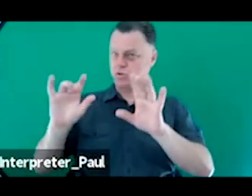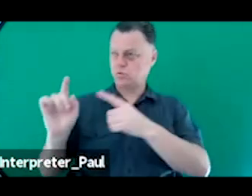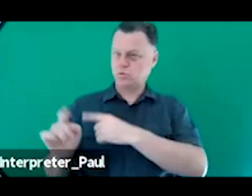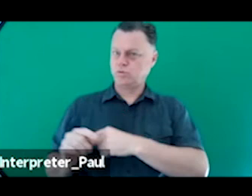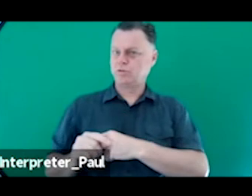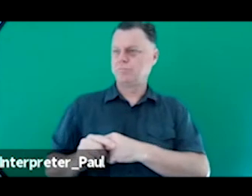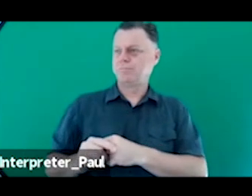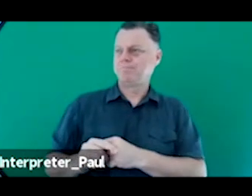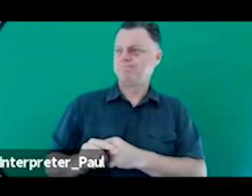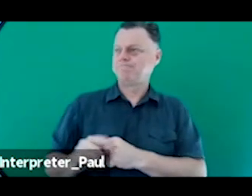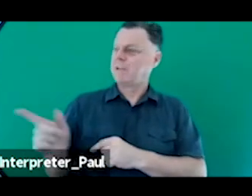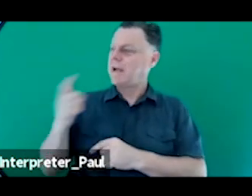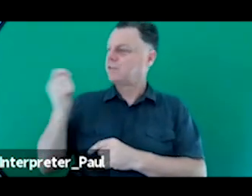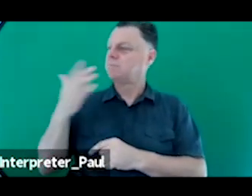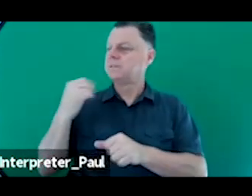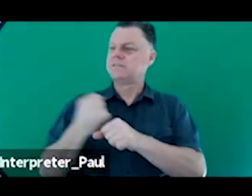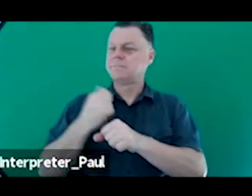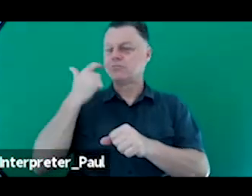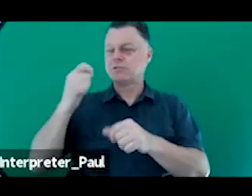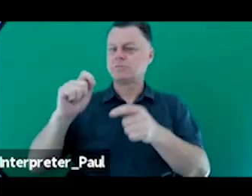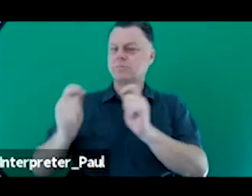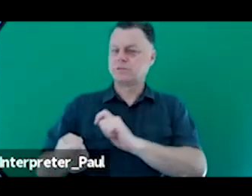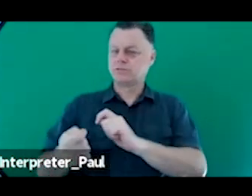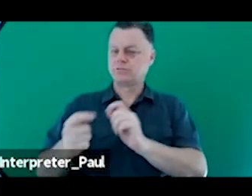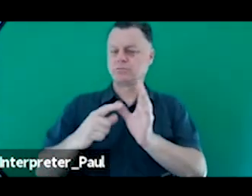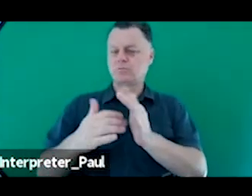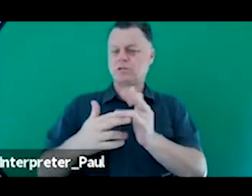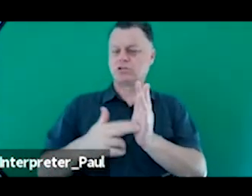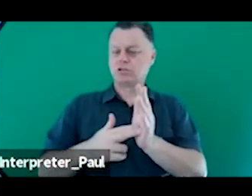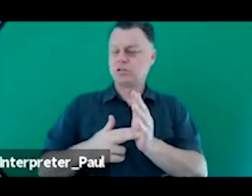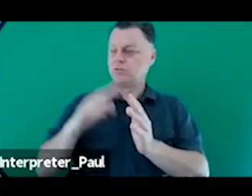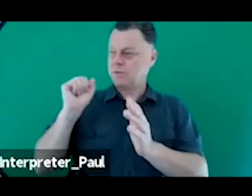to you put an accommodation in place, if you gave your students just a plus 1 choice here,